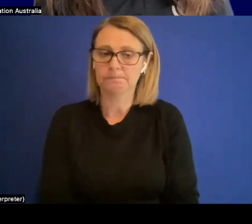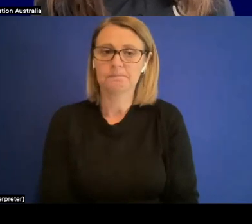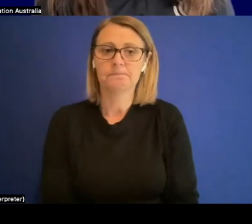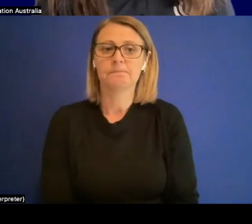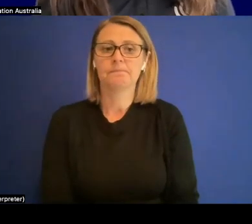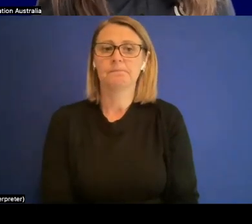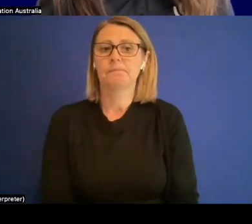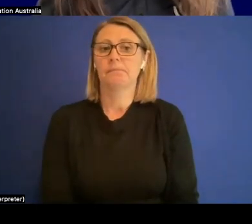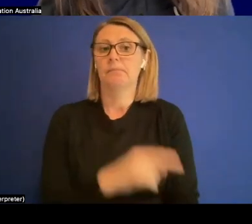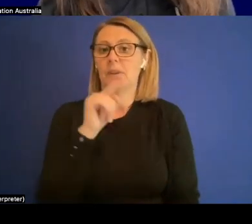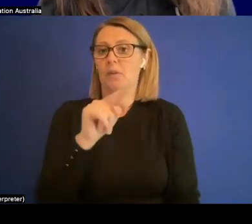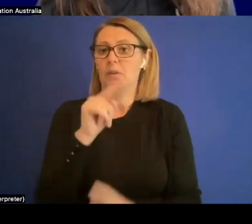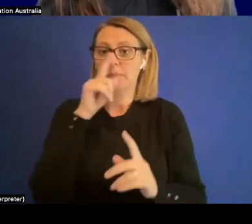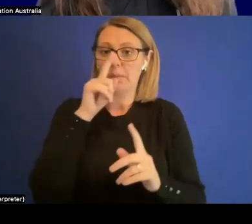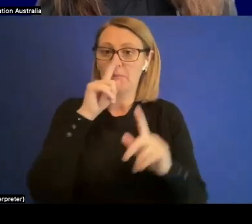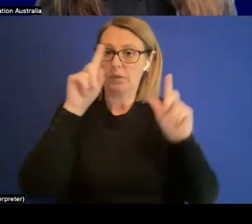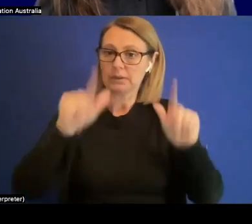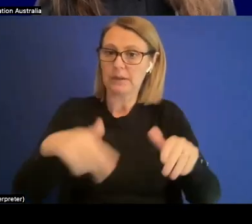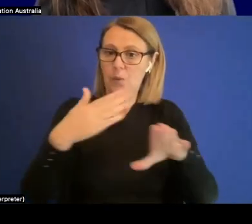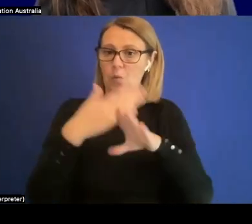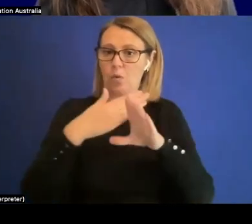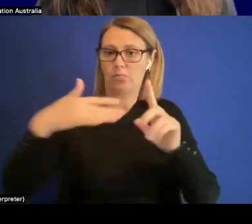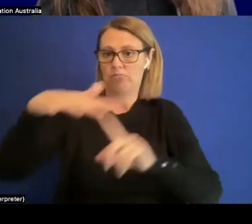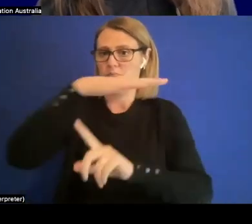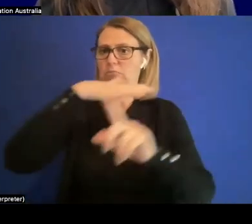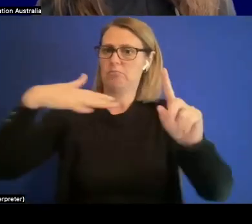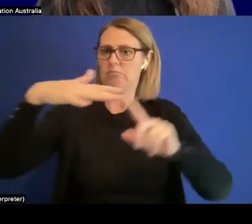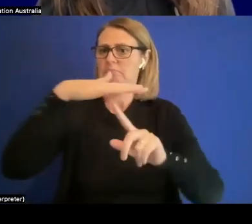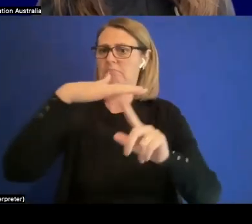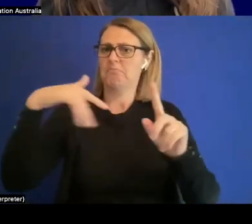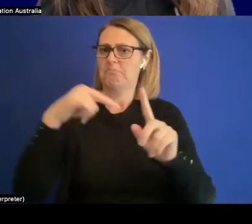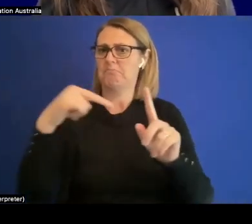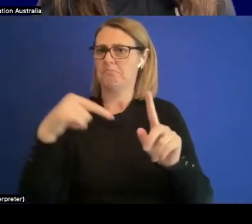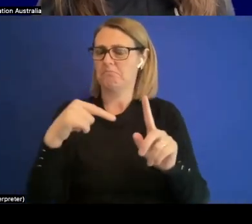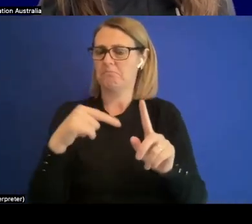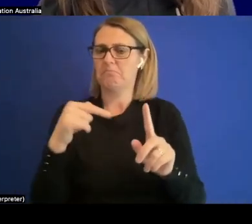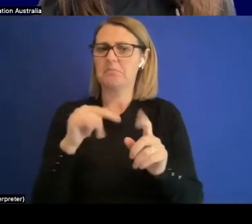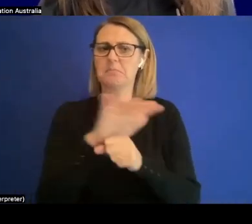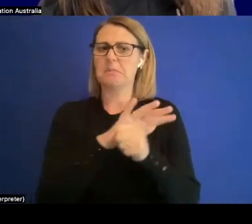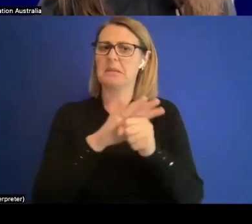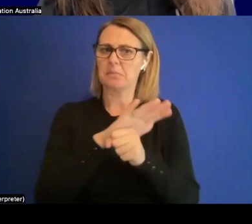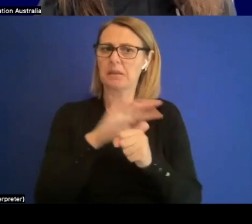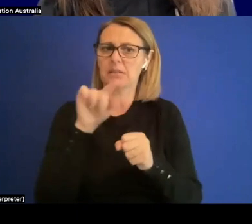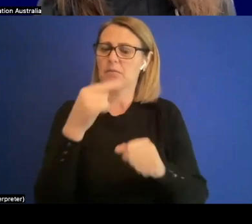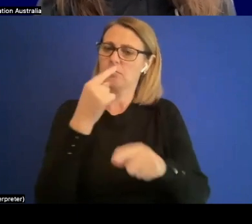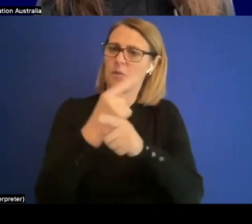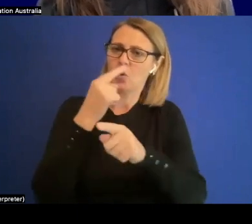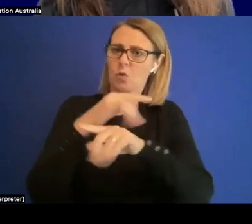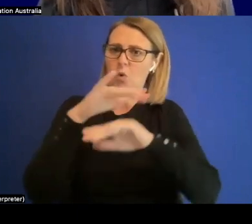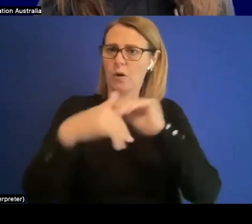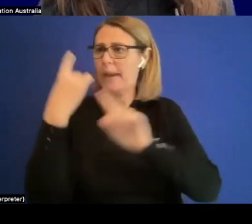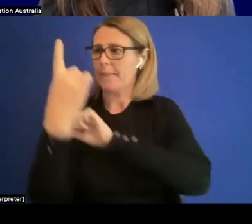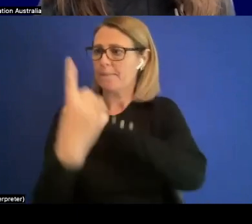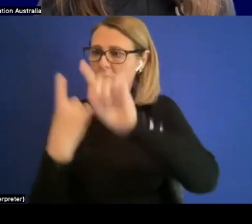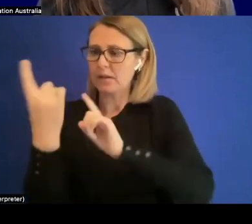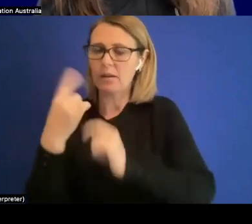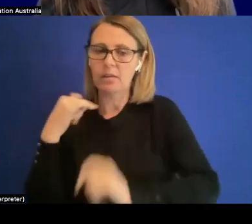people who start working in this space and talk about a meeting that they attended are